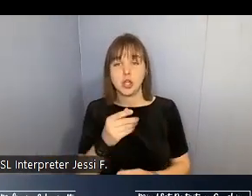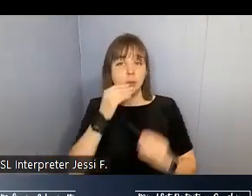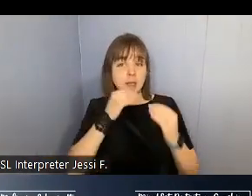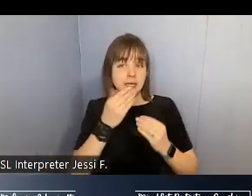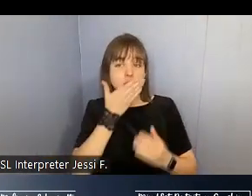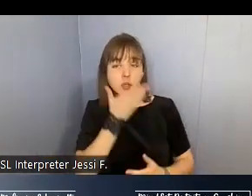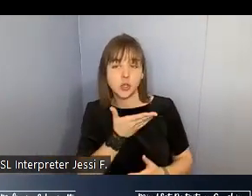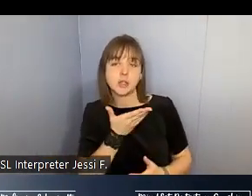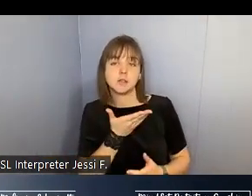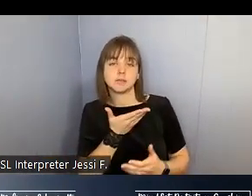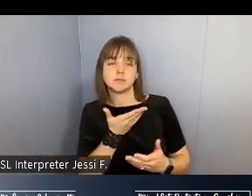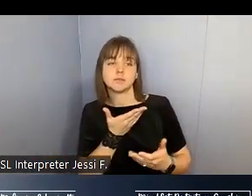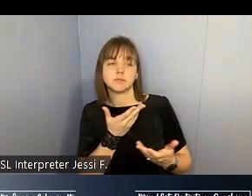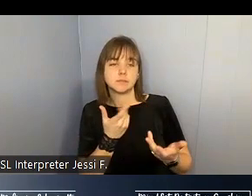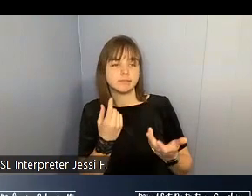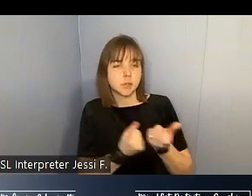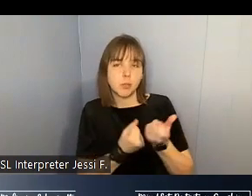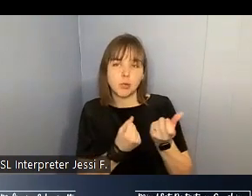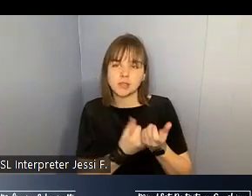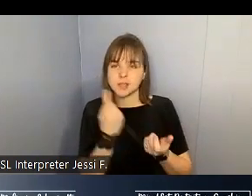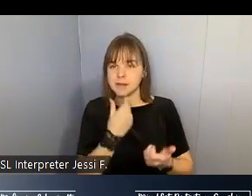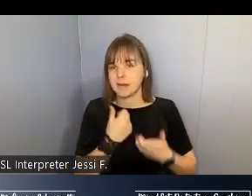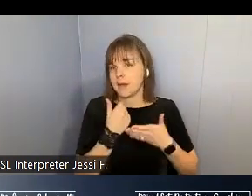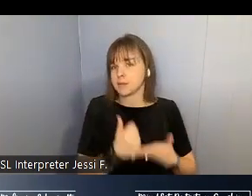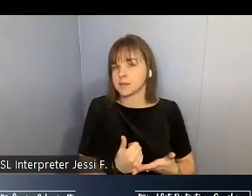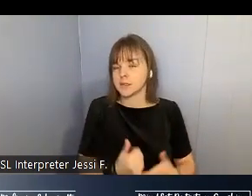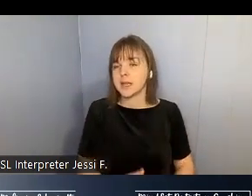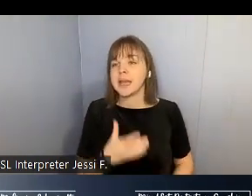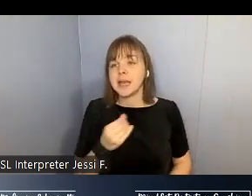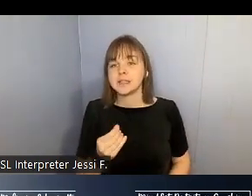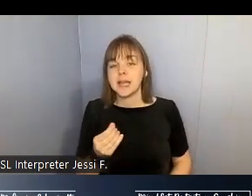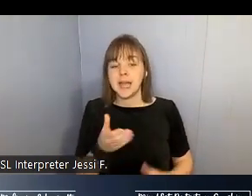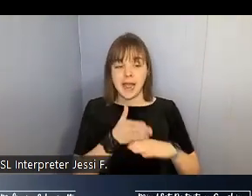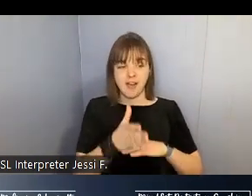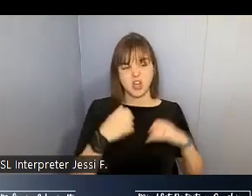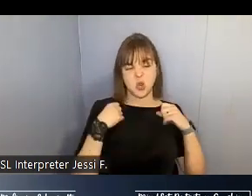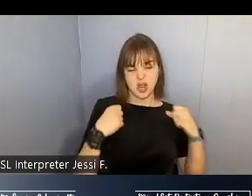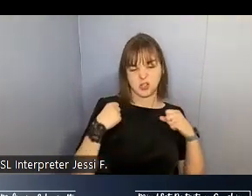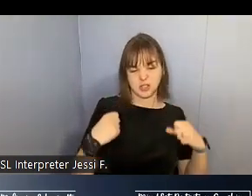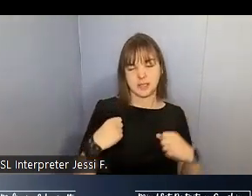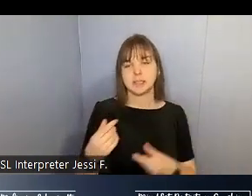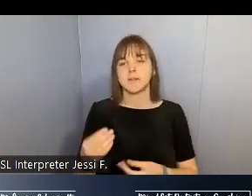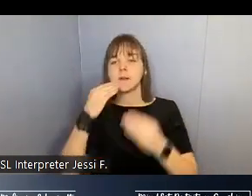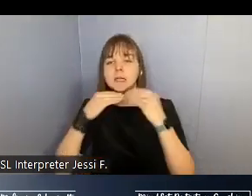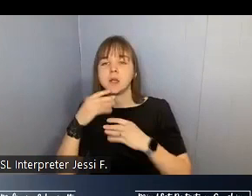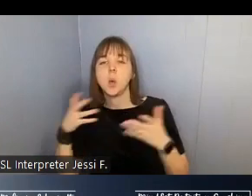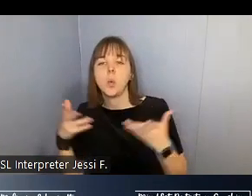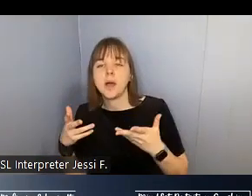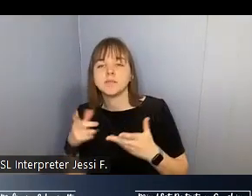doing and recovering appropriately from that hard work? That's really important. Looking at the quality of those foods, how much of what